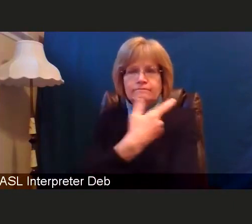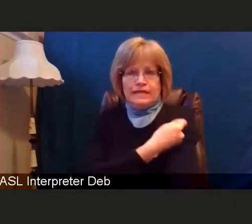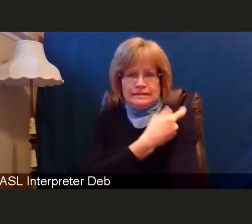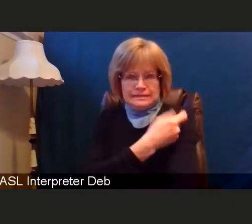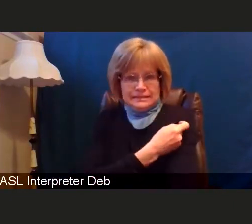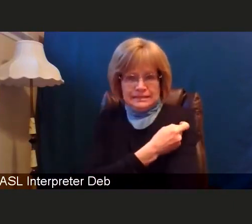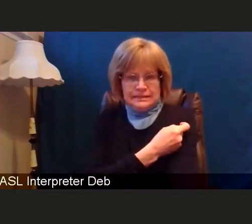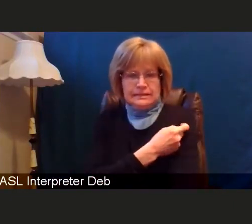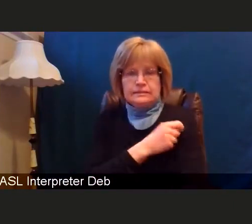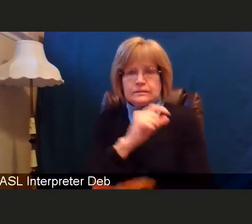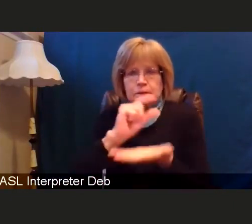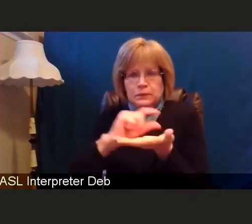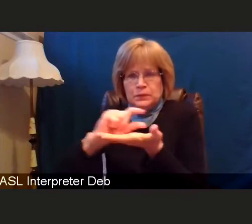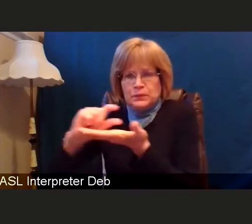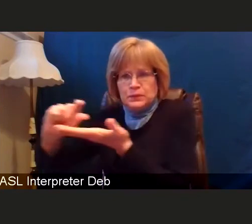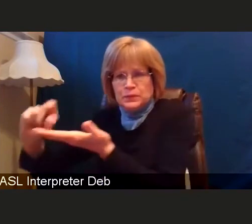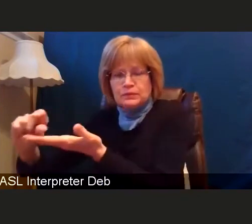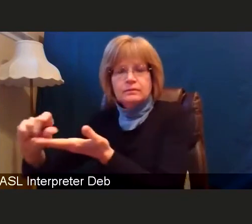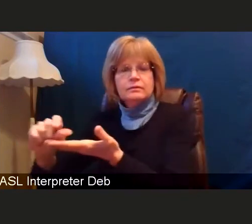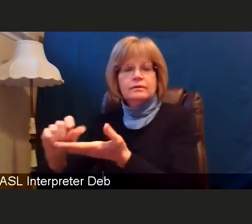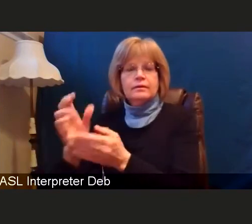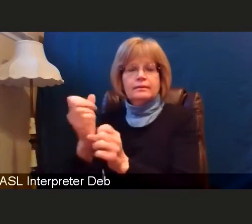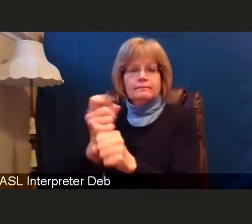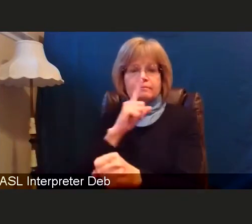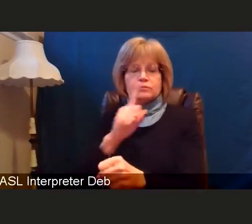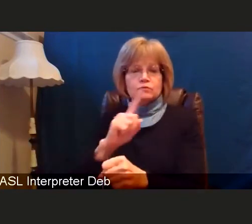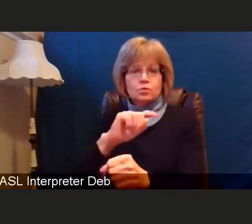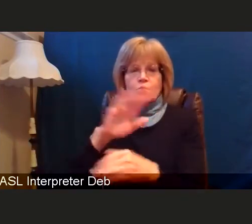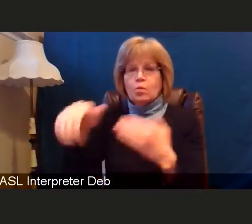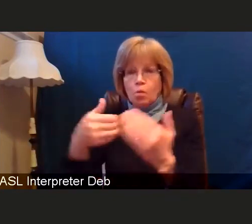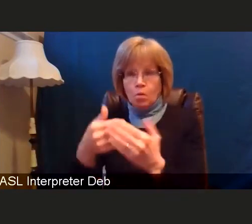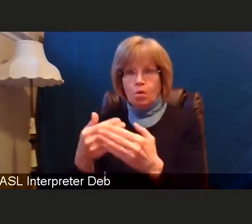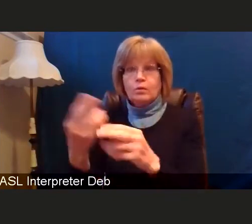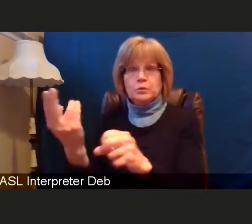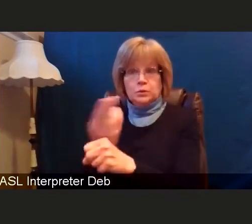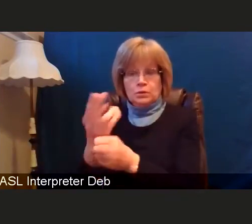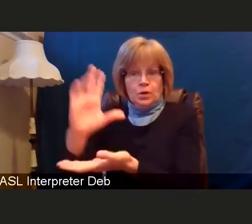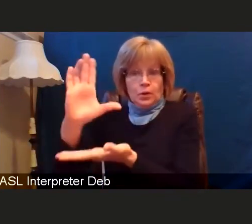and ensure that every single one is used properly